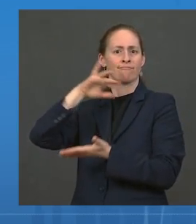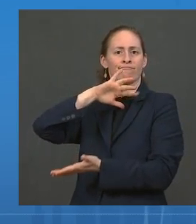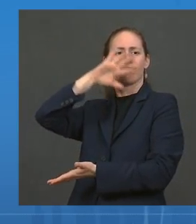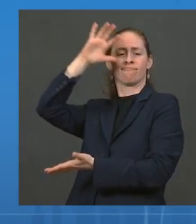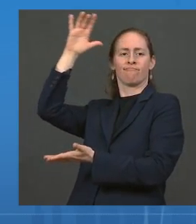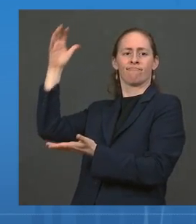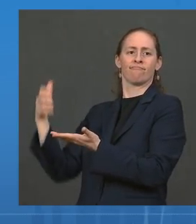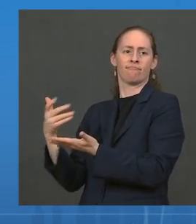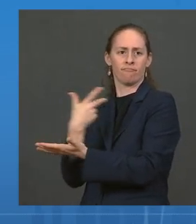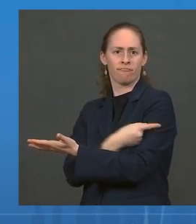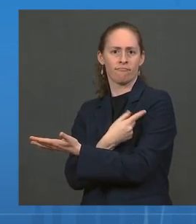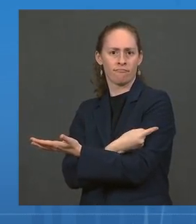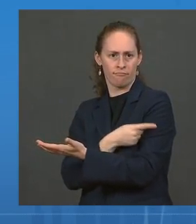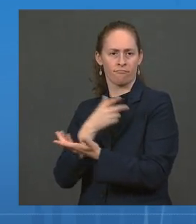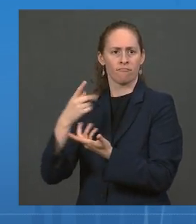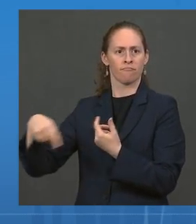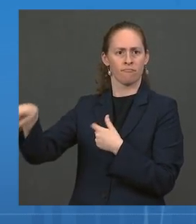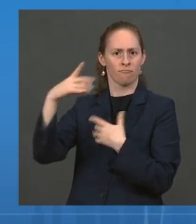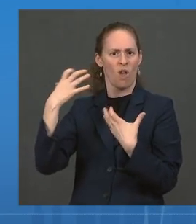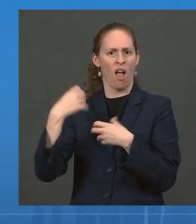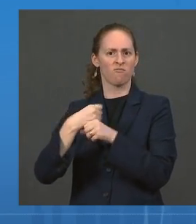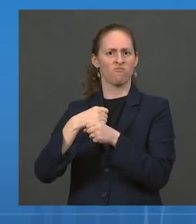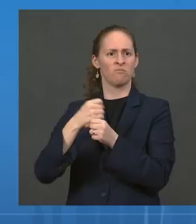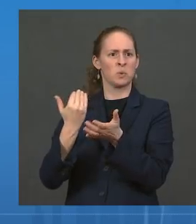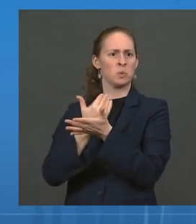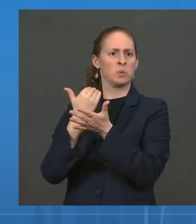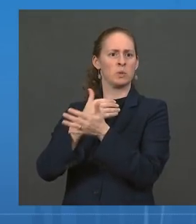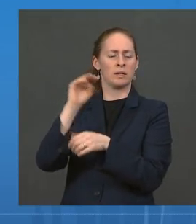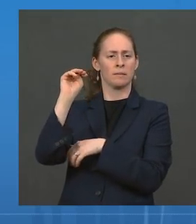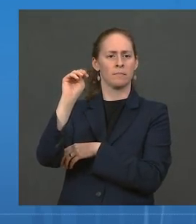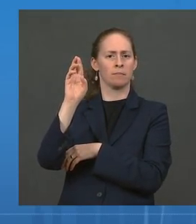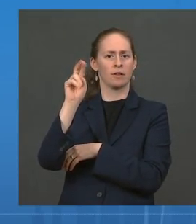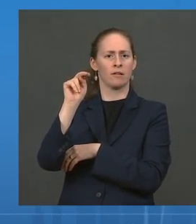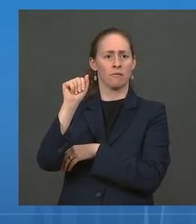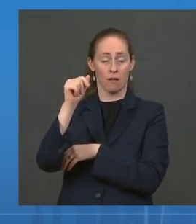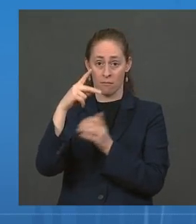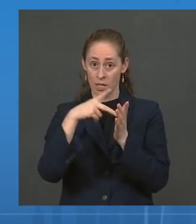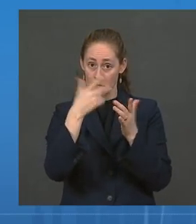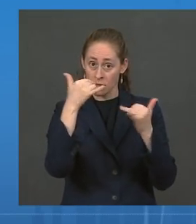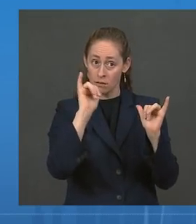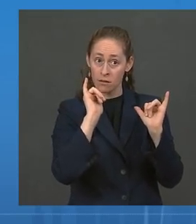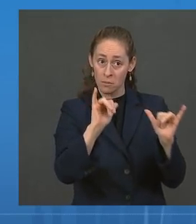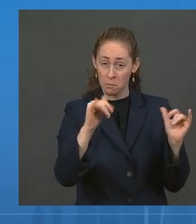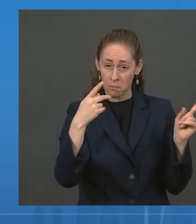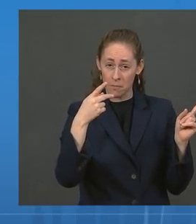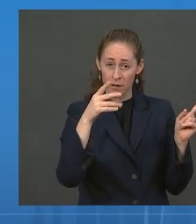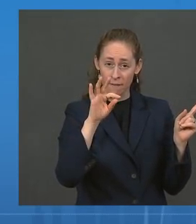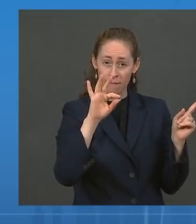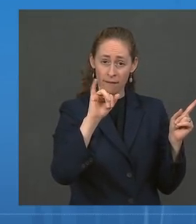That list only includes Pfizer BioNTech and Moderna -- or are there others? Why are you limiting it as such?